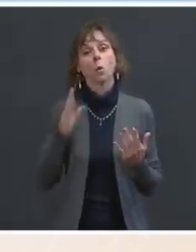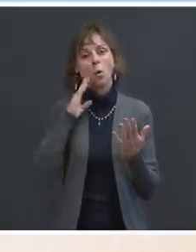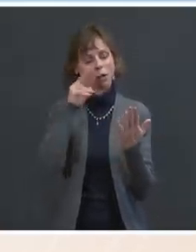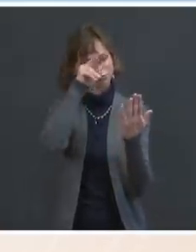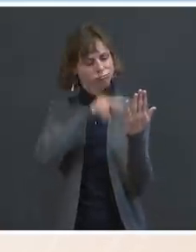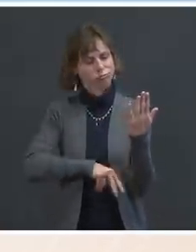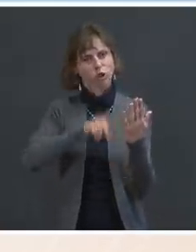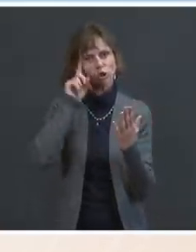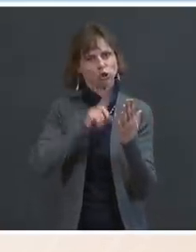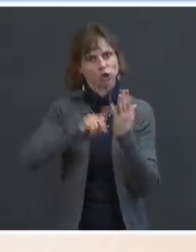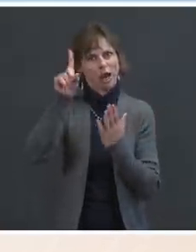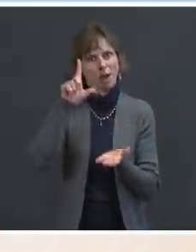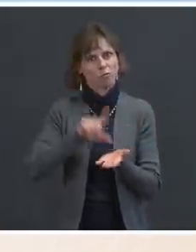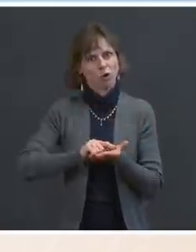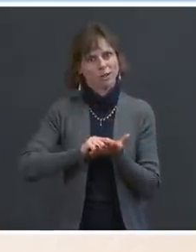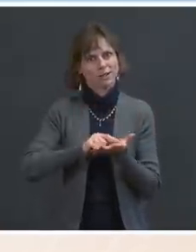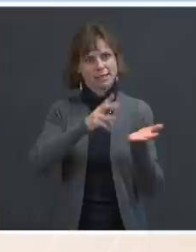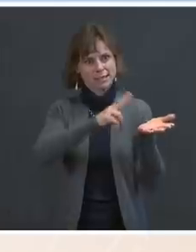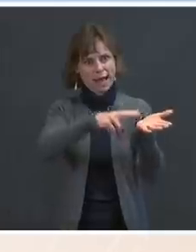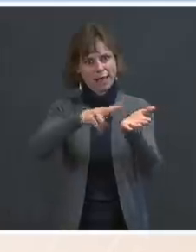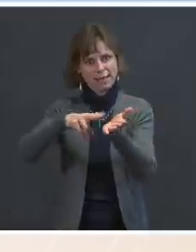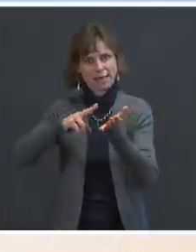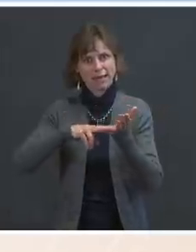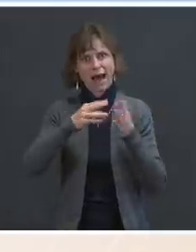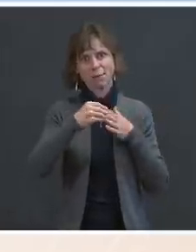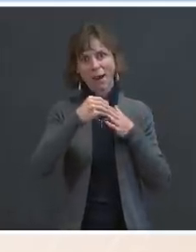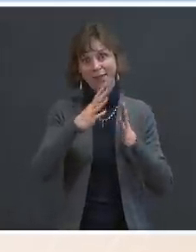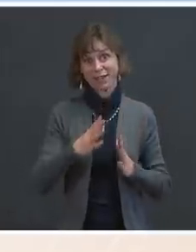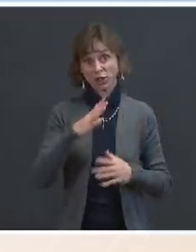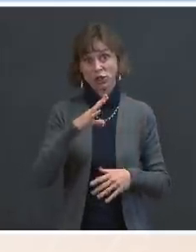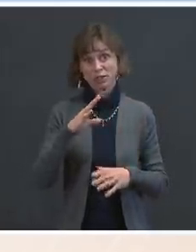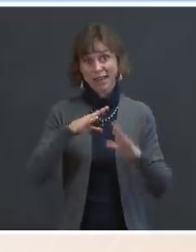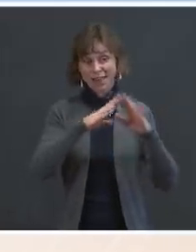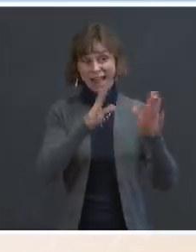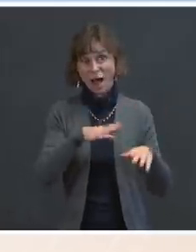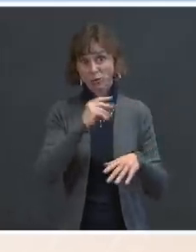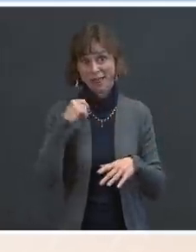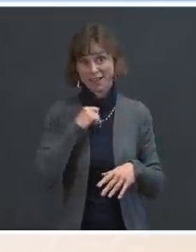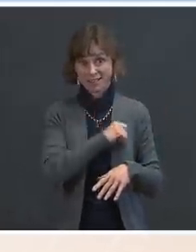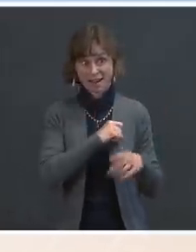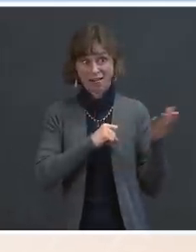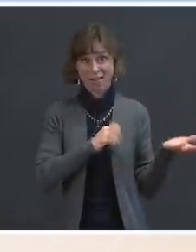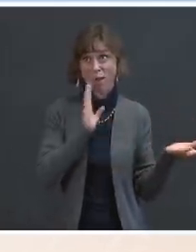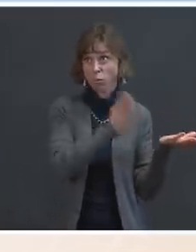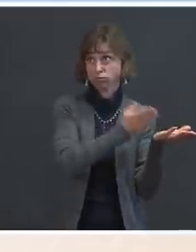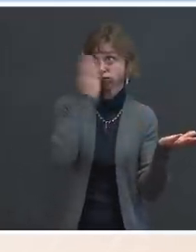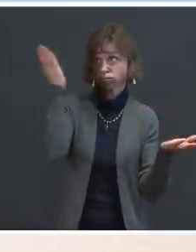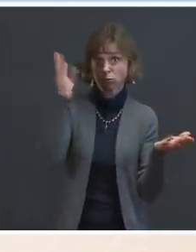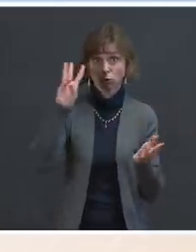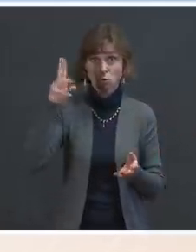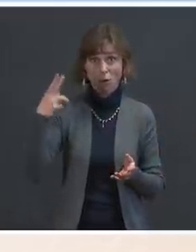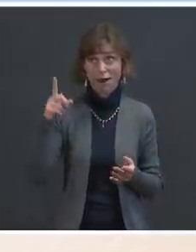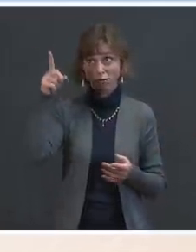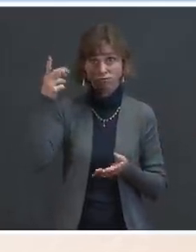and signed by the appropriate leaders in the House and Senate. The House clerks will then deliver it to the White House for the President's signature.